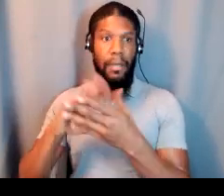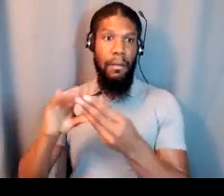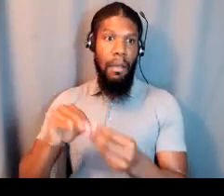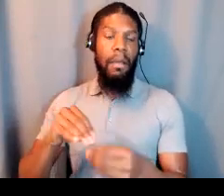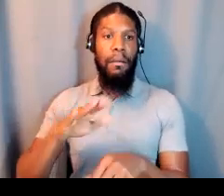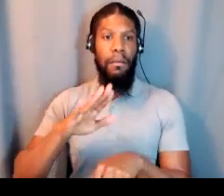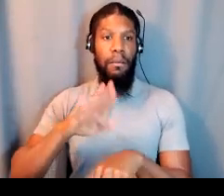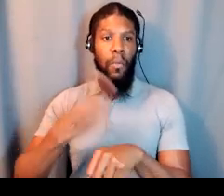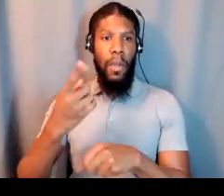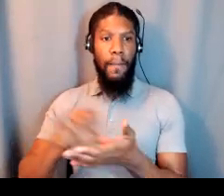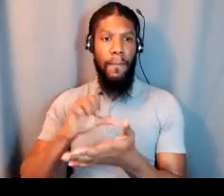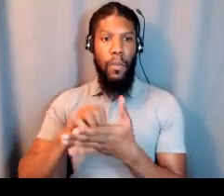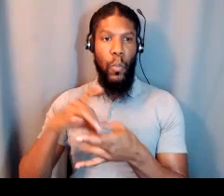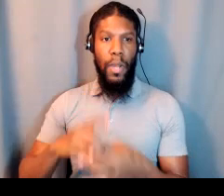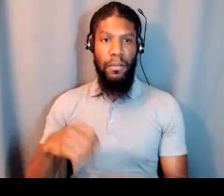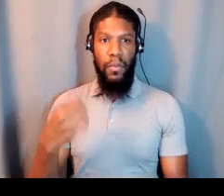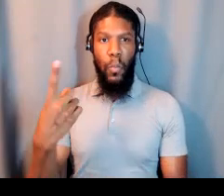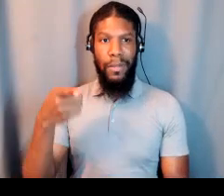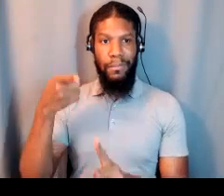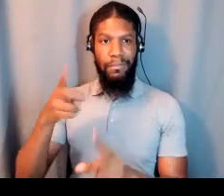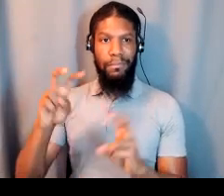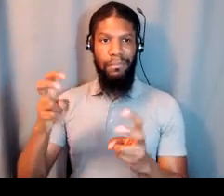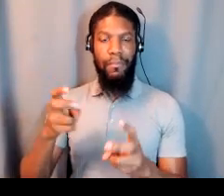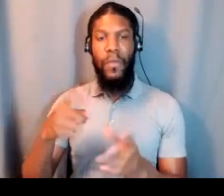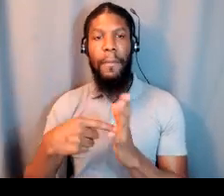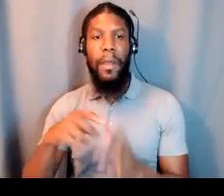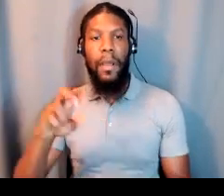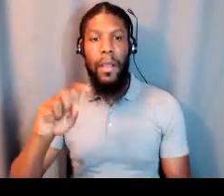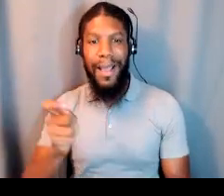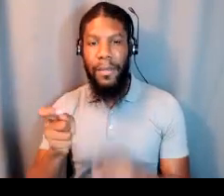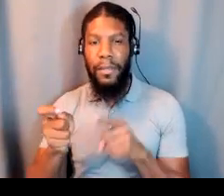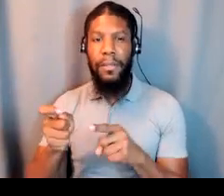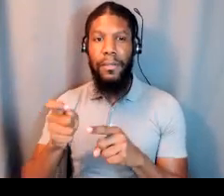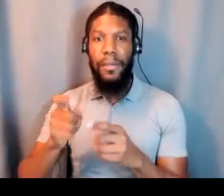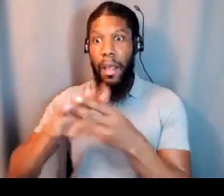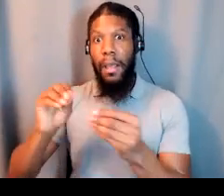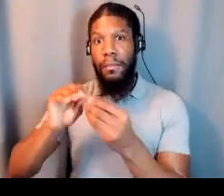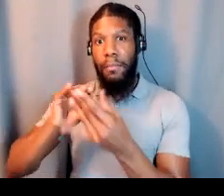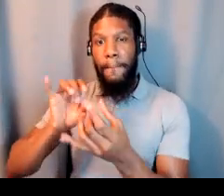Or something like that. It's not really a productive use of, I think, tutor time. It also, I think, creates unnecessary anxiety